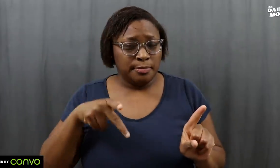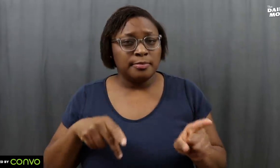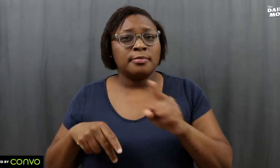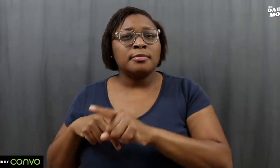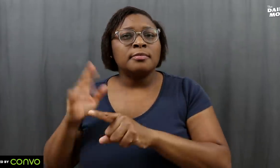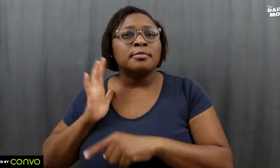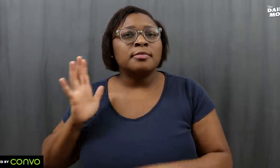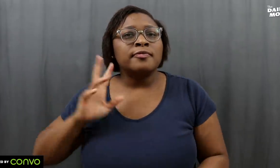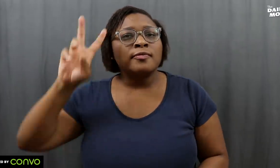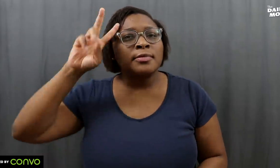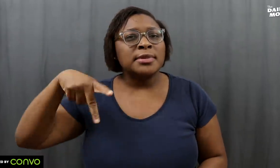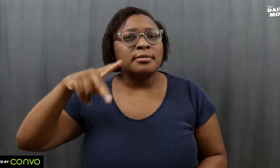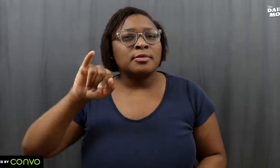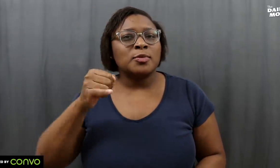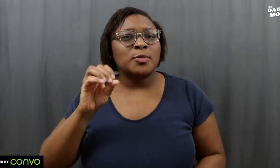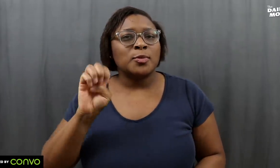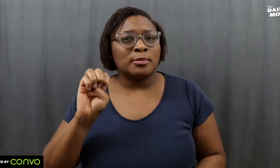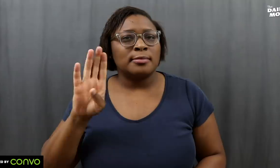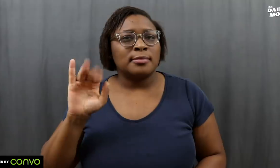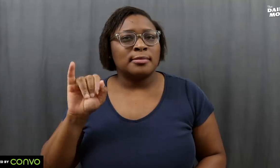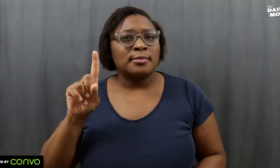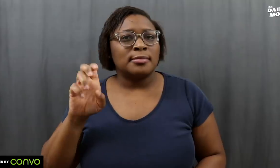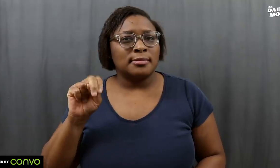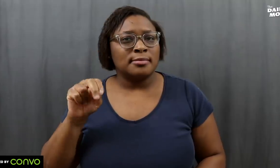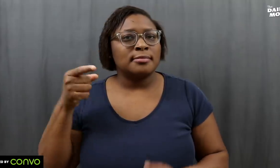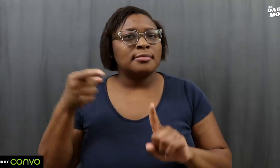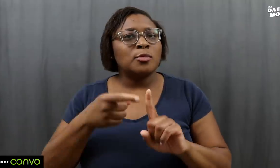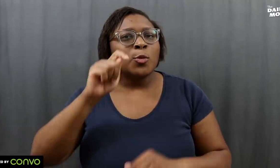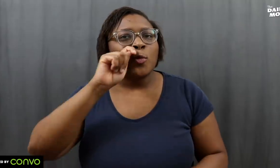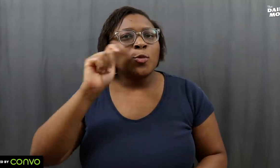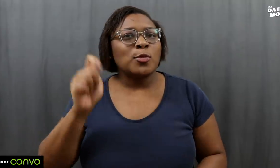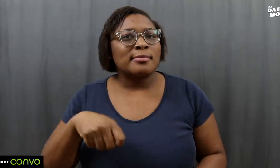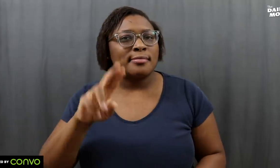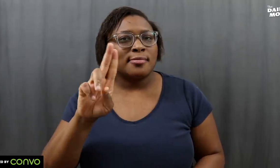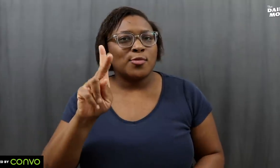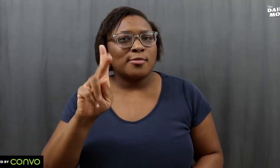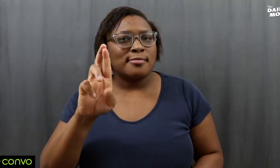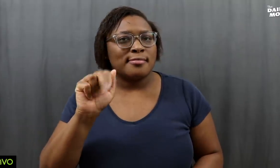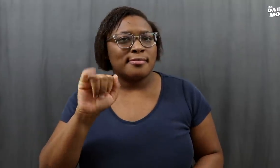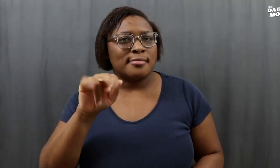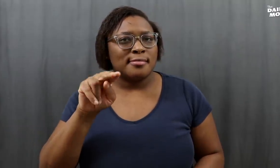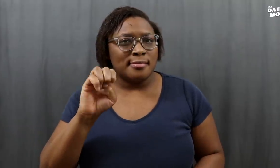and former Vice-President Joe Biden about Ukraine.